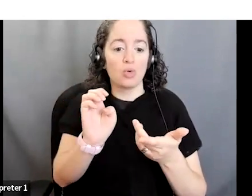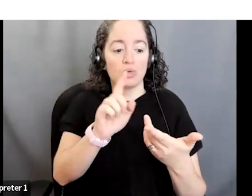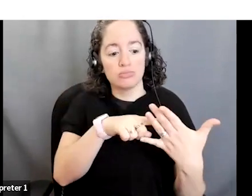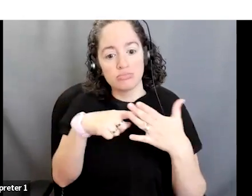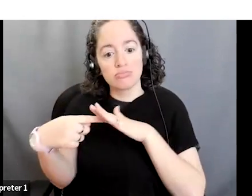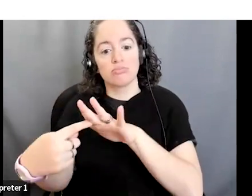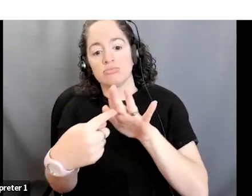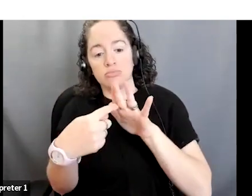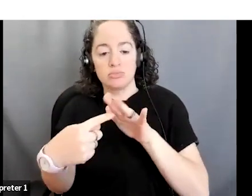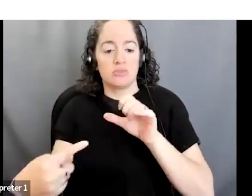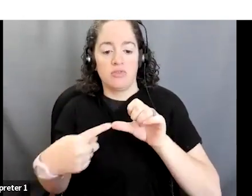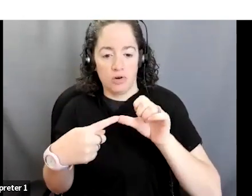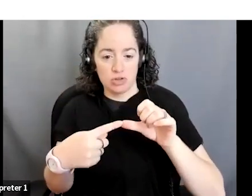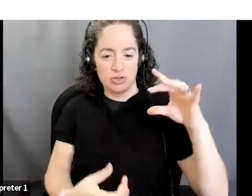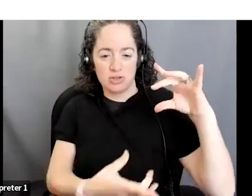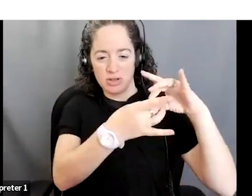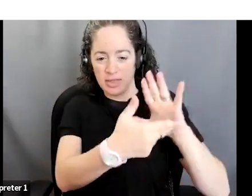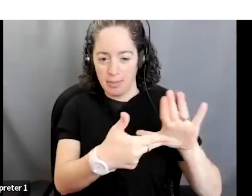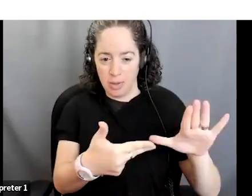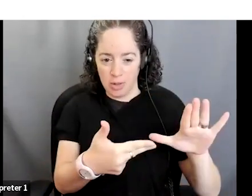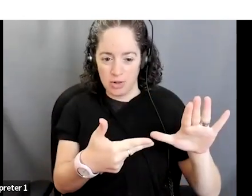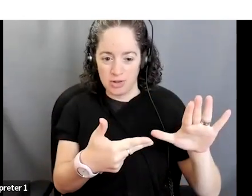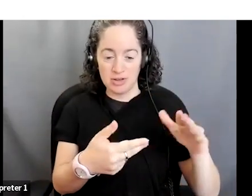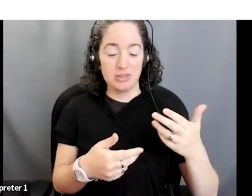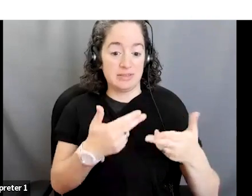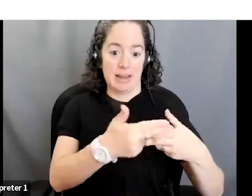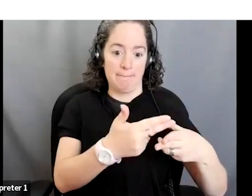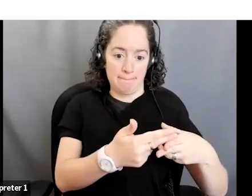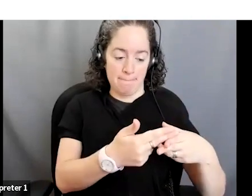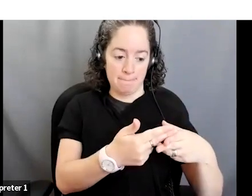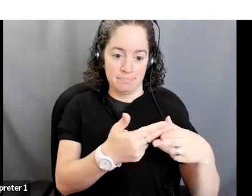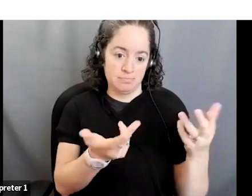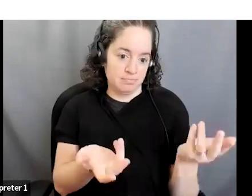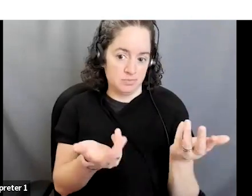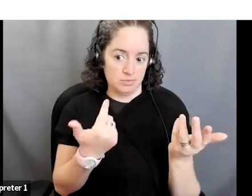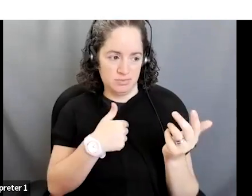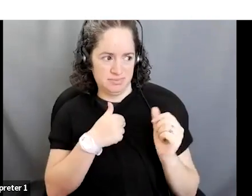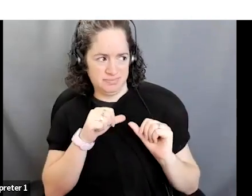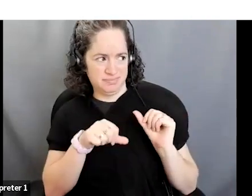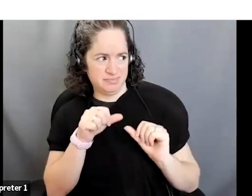to that label name in any way, so I had no idea. Is it just name?